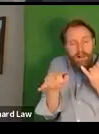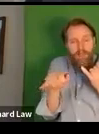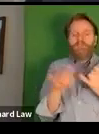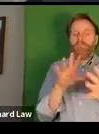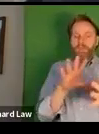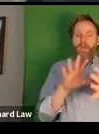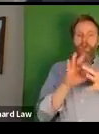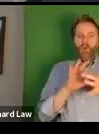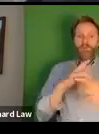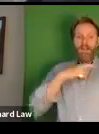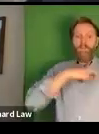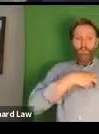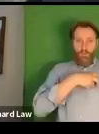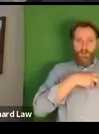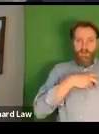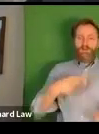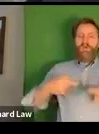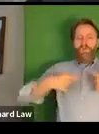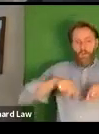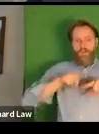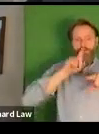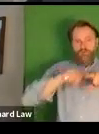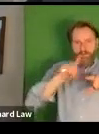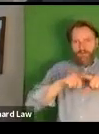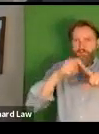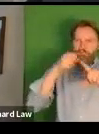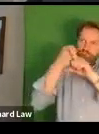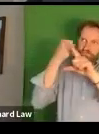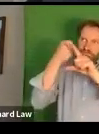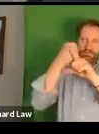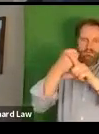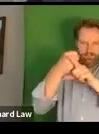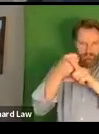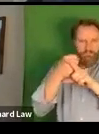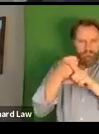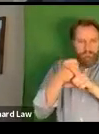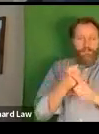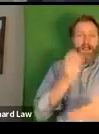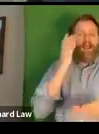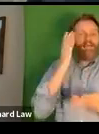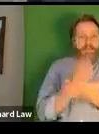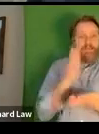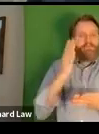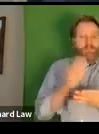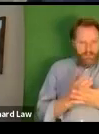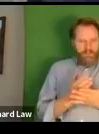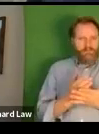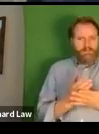and the union will try and do something about it and I can guarantee to you that we will take that up with management but what